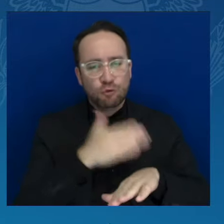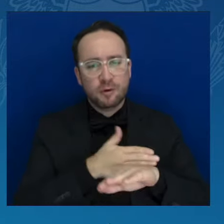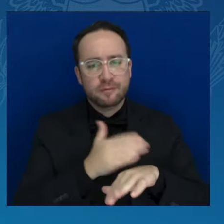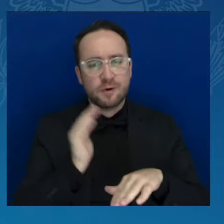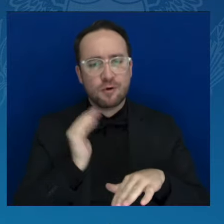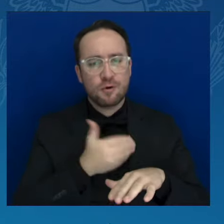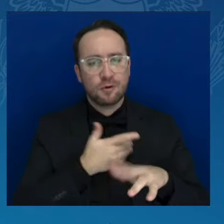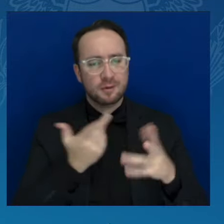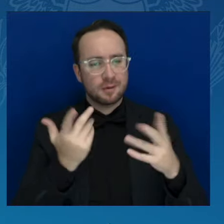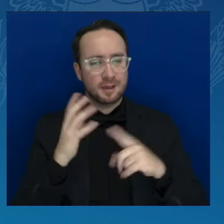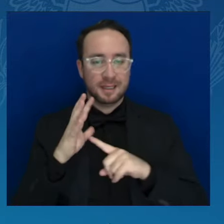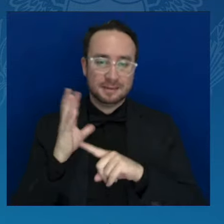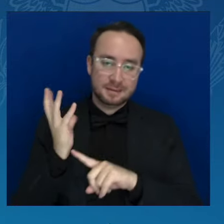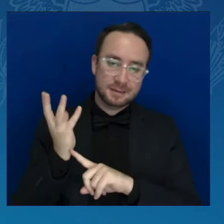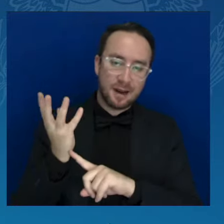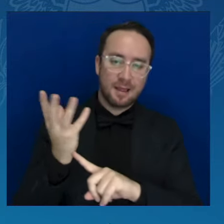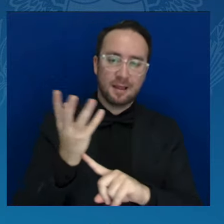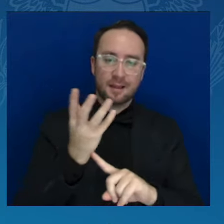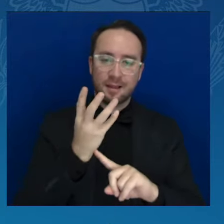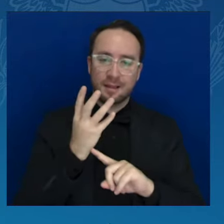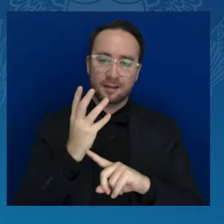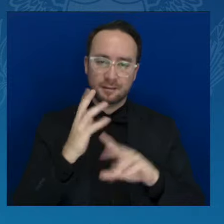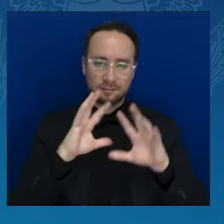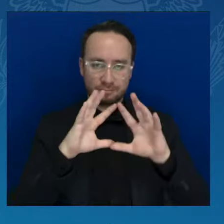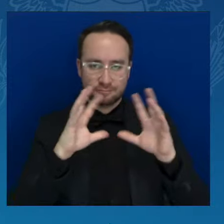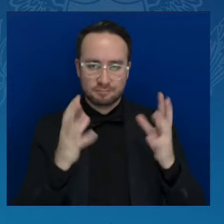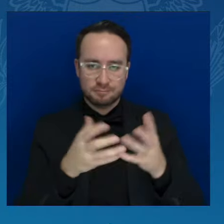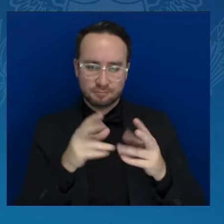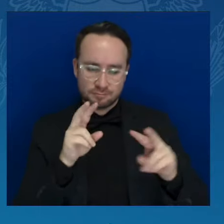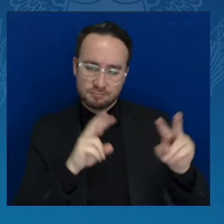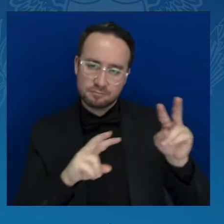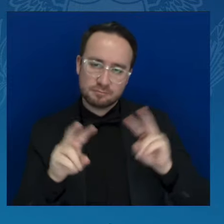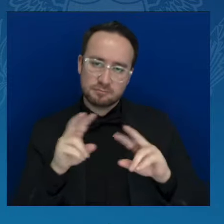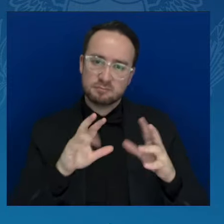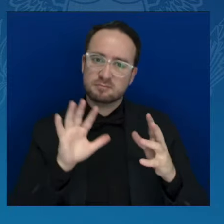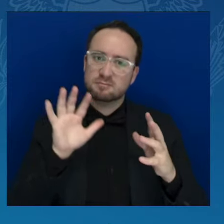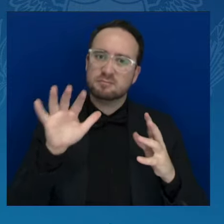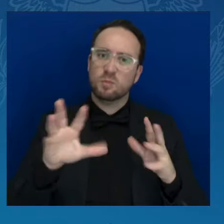shipping, international fishing and many other impacts.